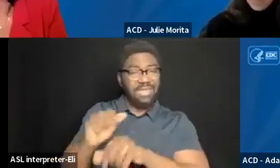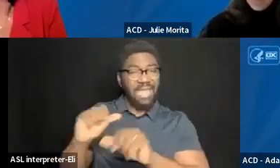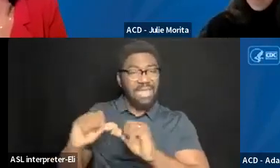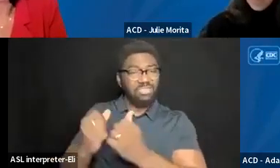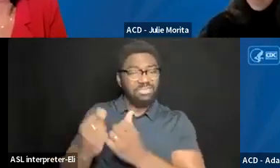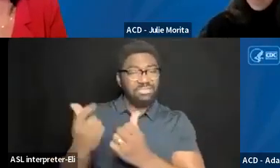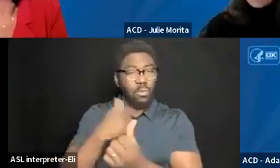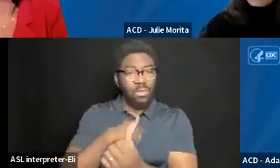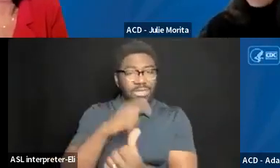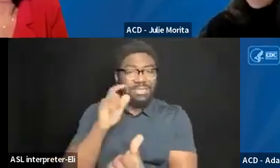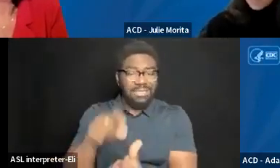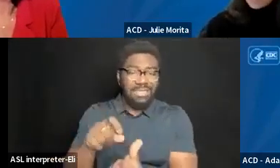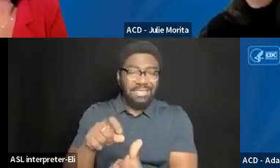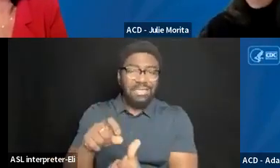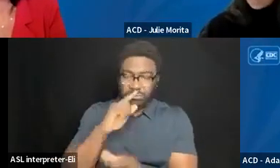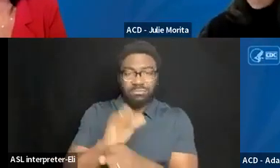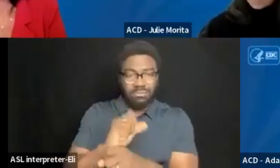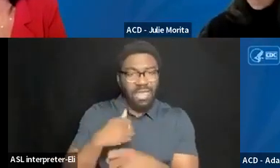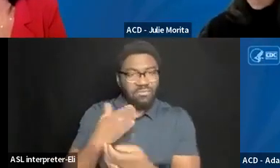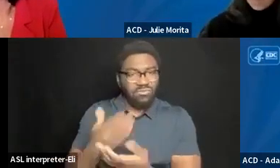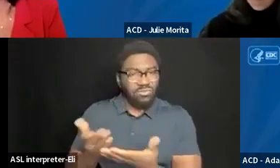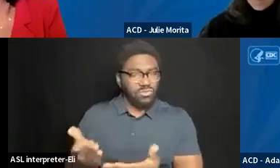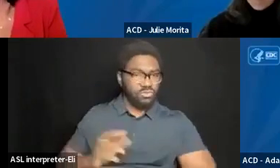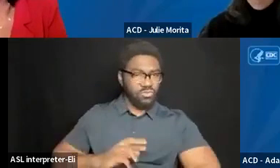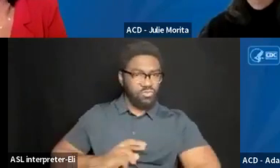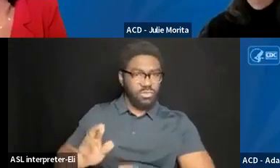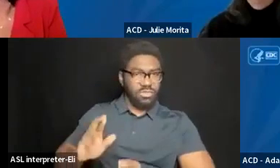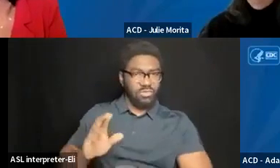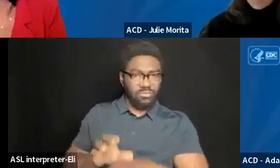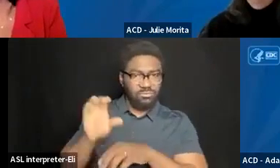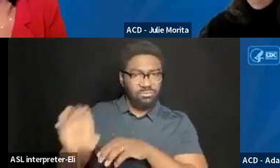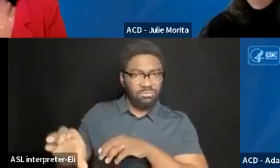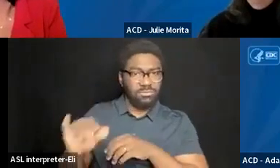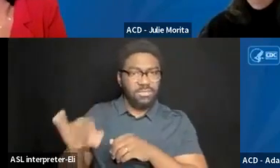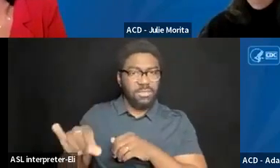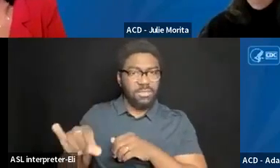which we actively work under, that does not allow us to get